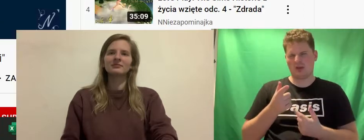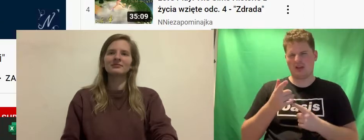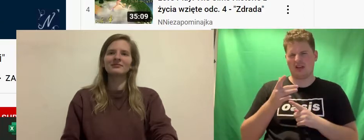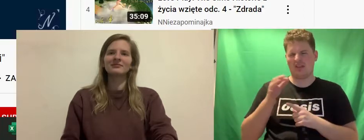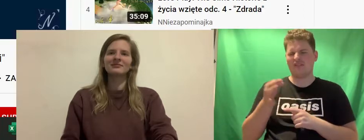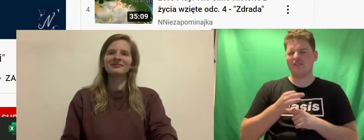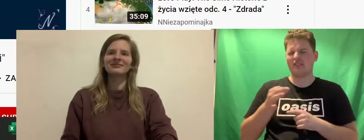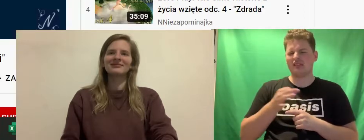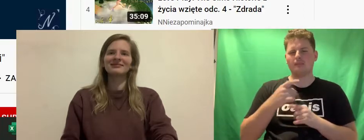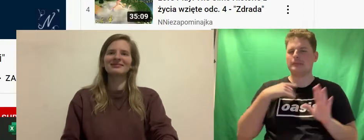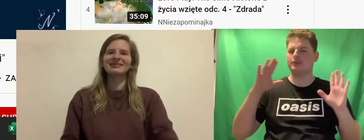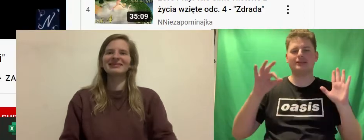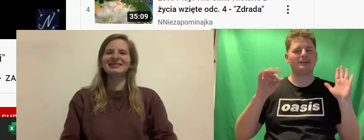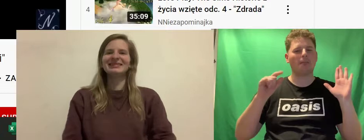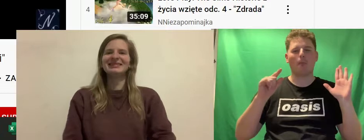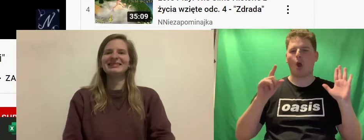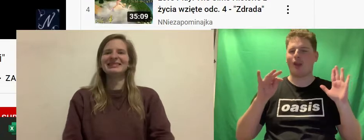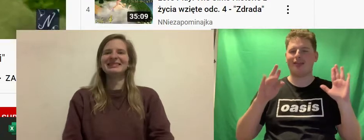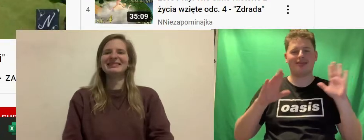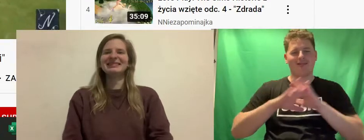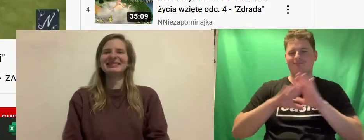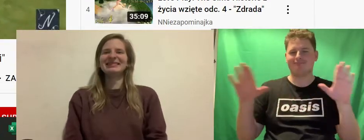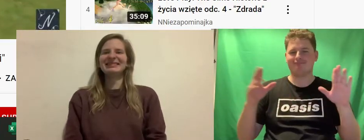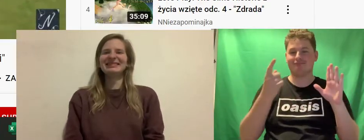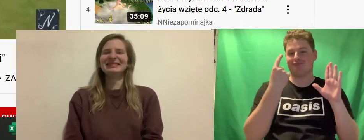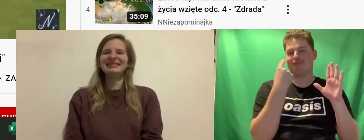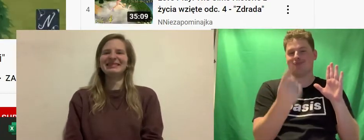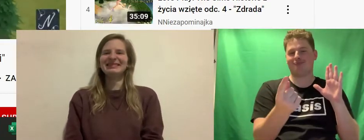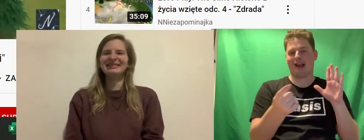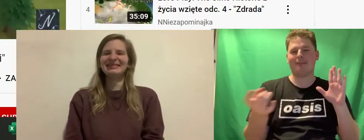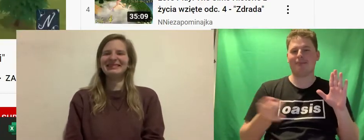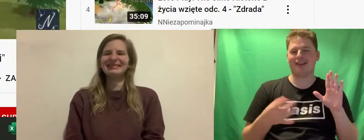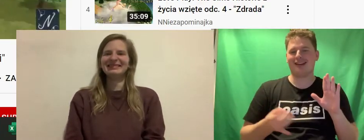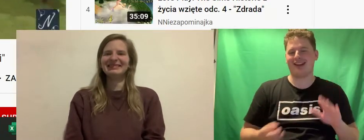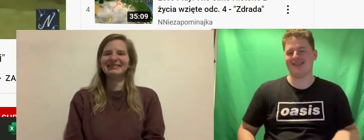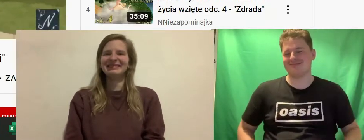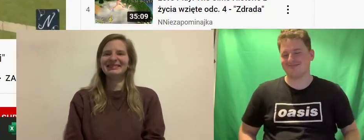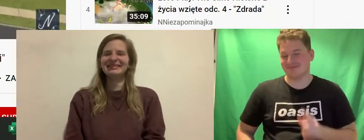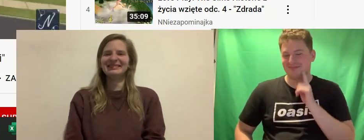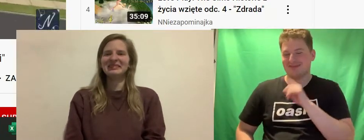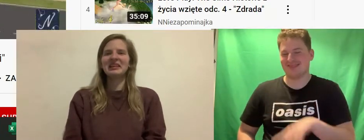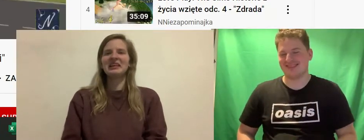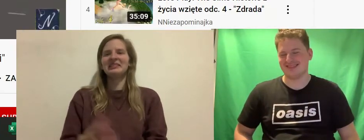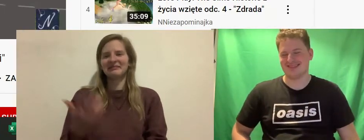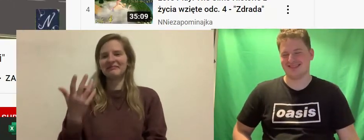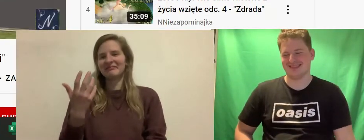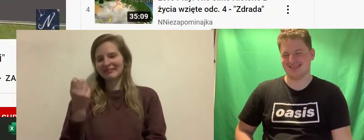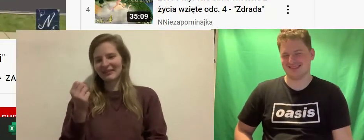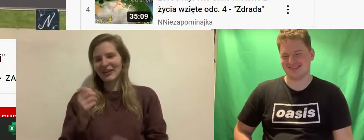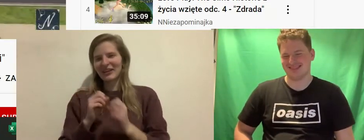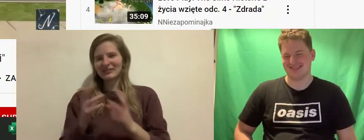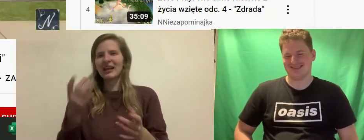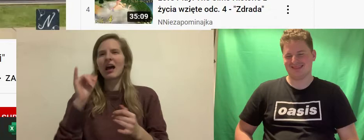A: "The Island" I don't like it a bit, because ... a! I can't reveal myself to you because it would be a spoiler, play it yourself and see why A: do you agree Kamo?